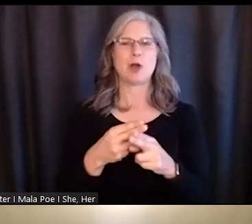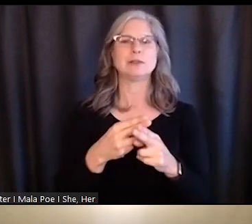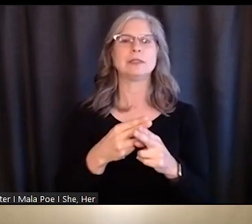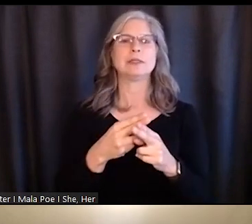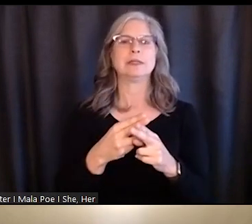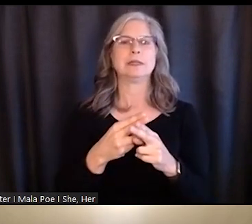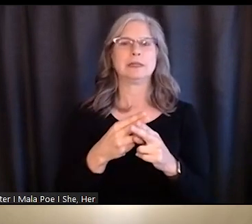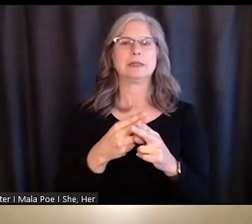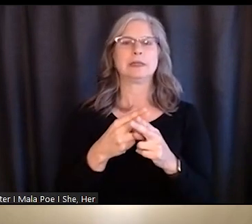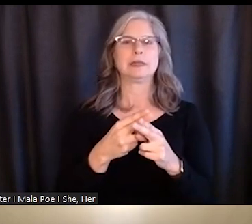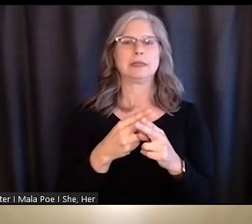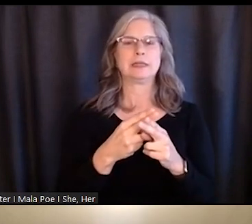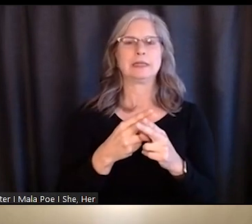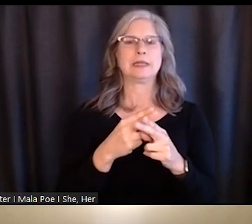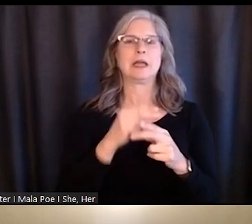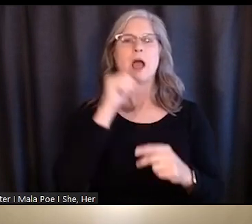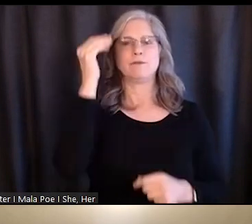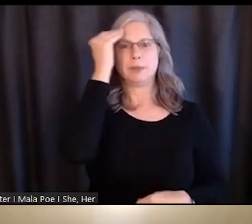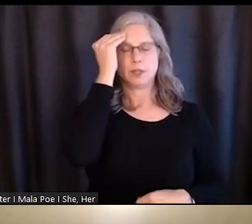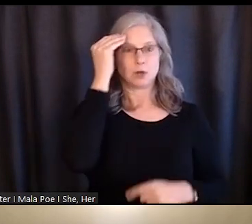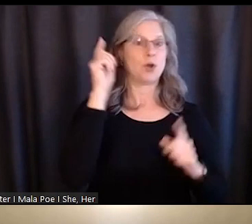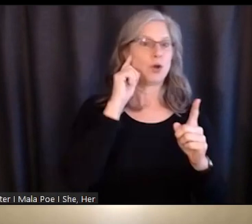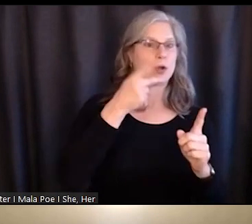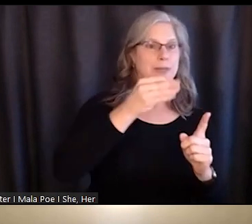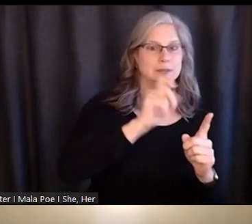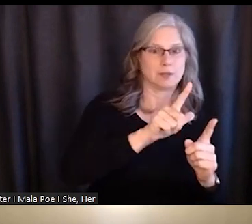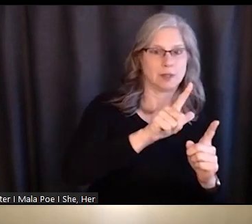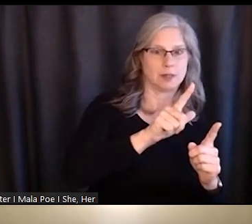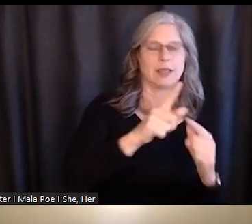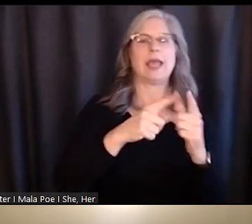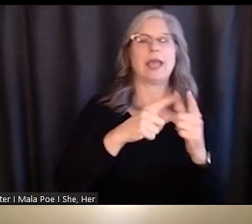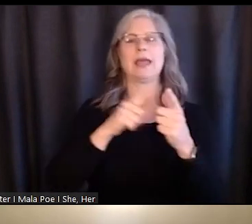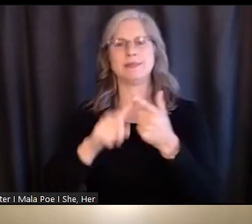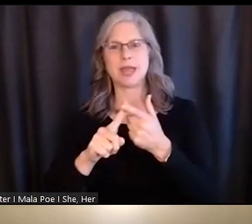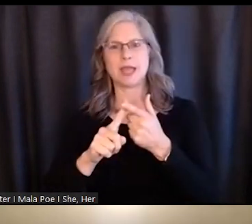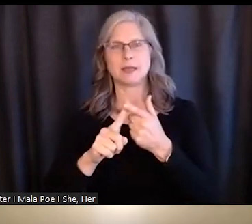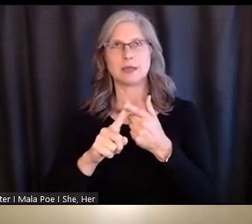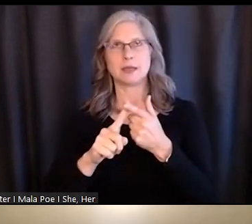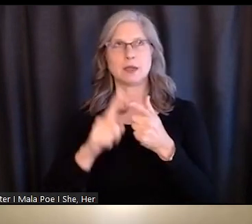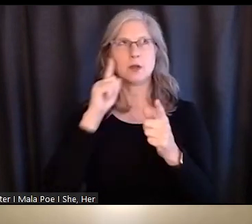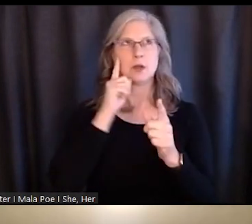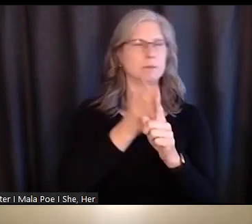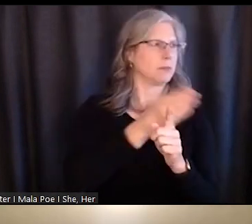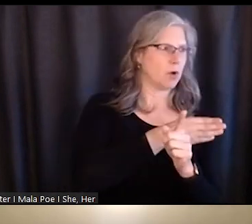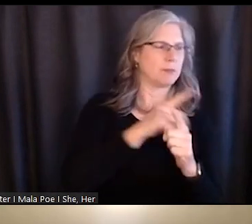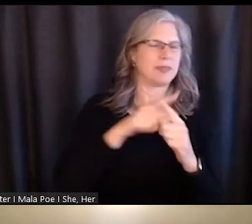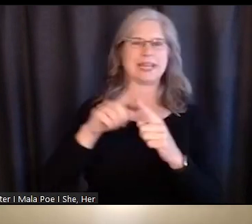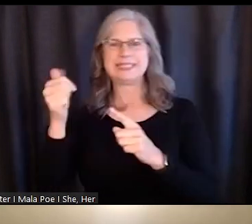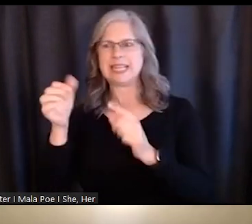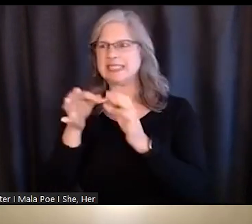So this is when they heard 'pencil' after 'the eagle is in the nest.' But they heard 'pencil' ten sentences before, about a minute before.